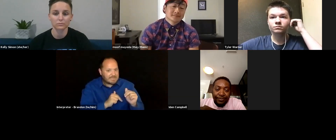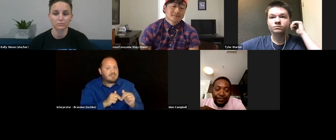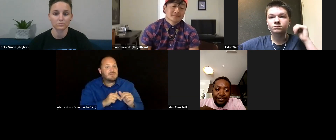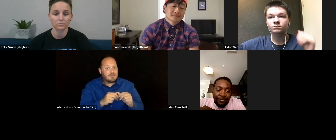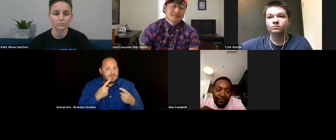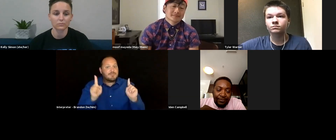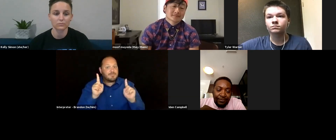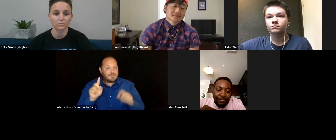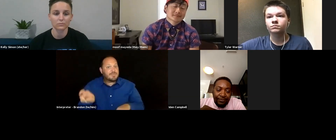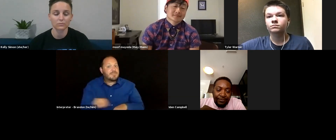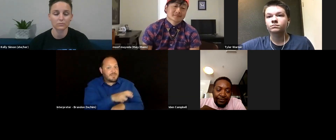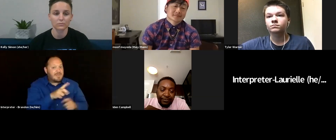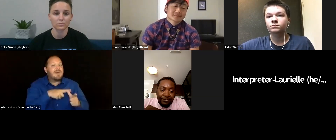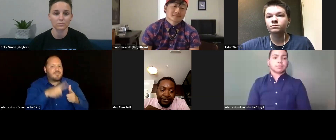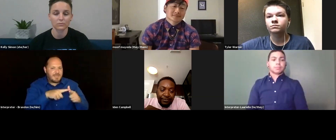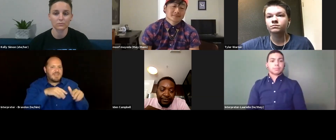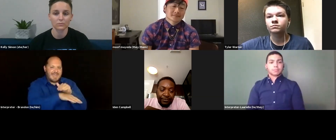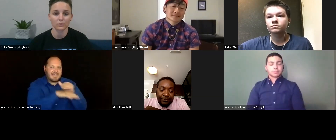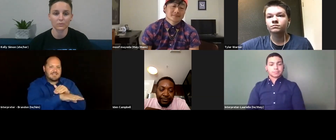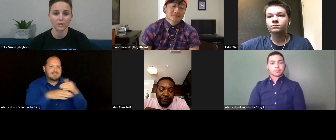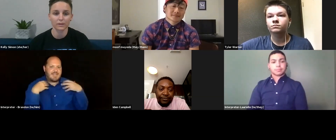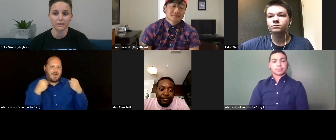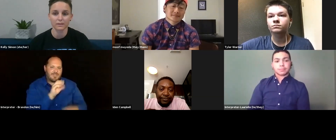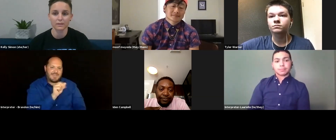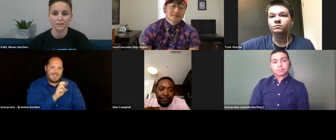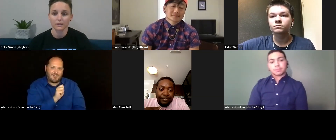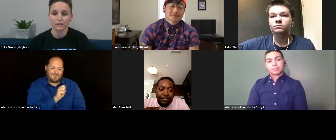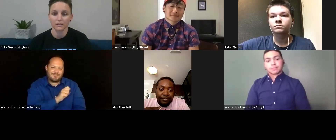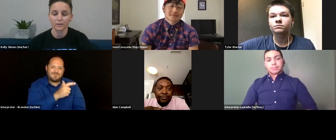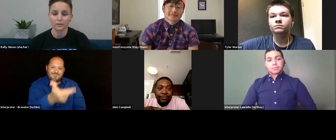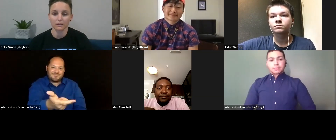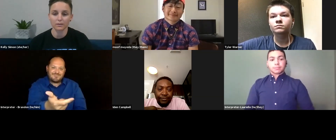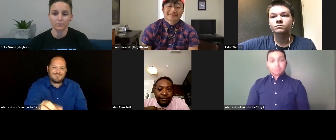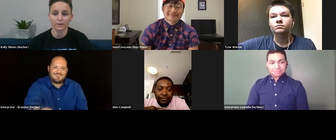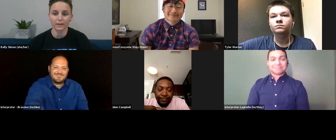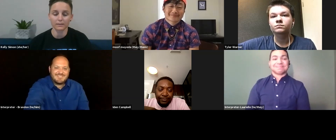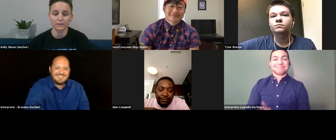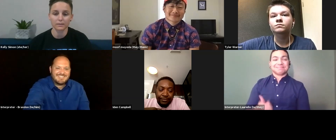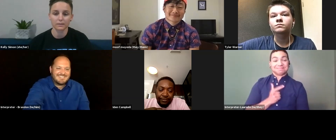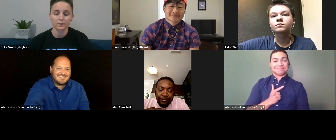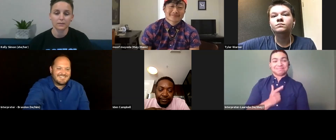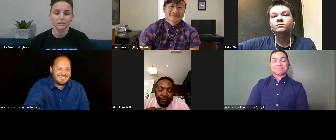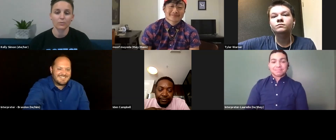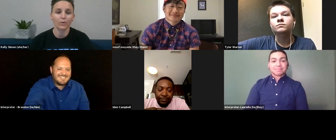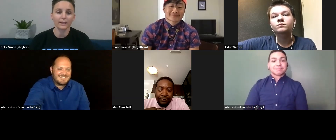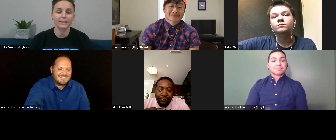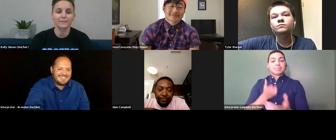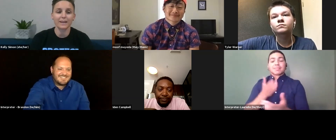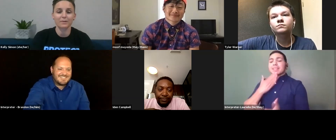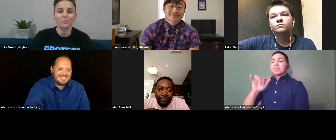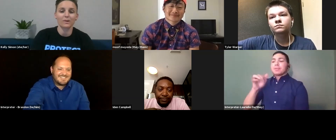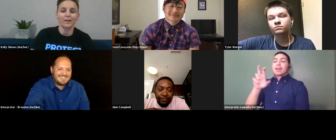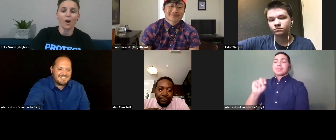You know, I think for me it's meeting young people.